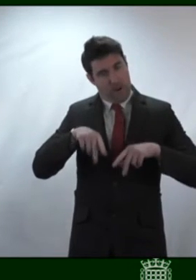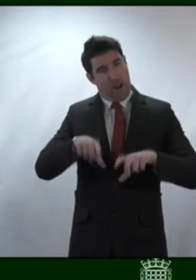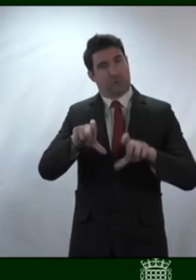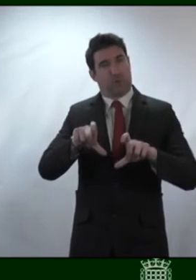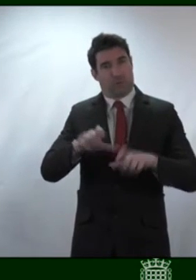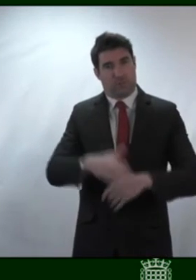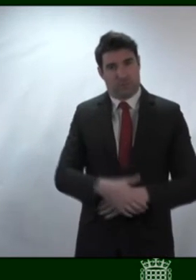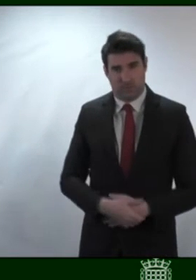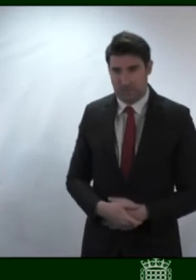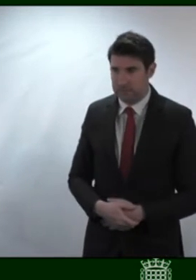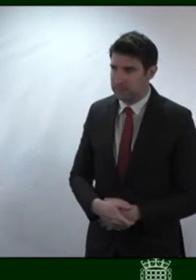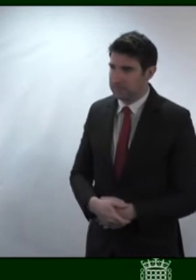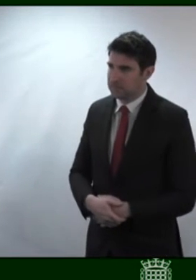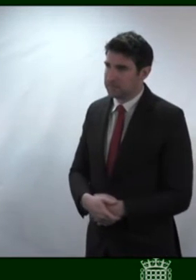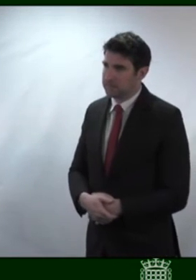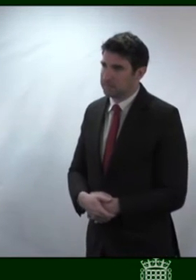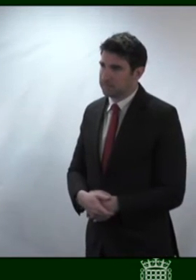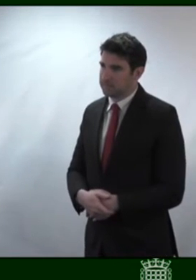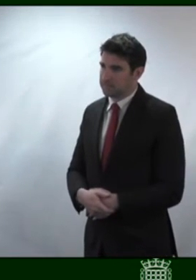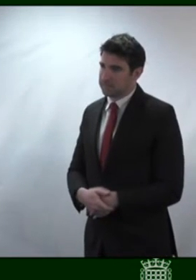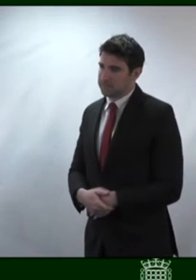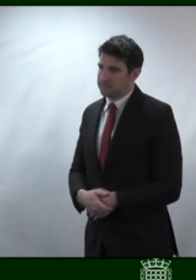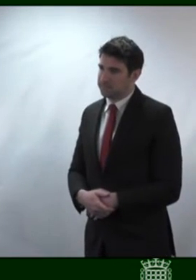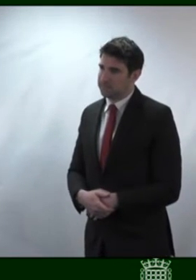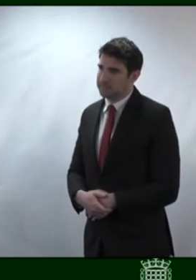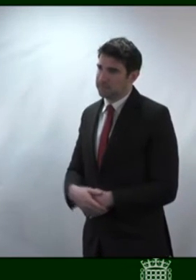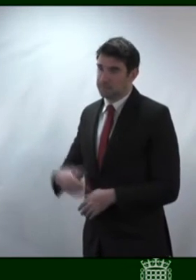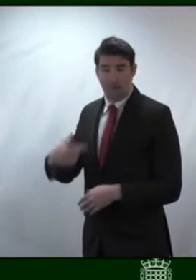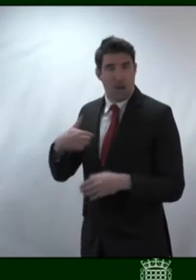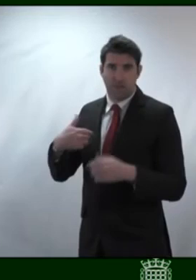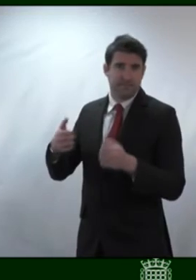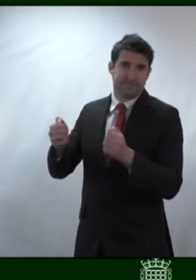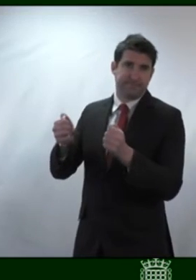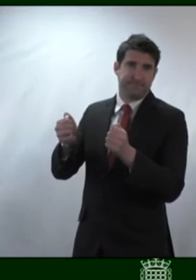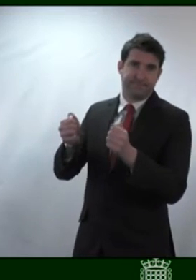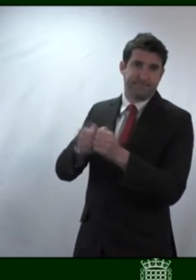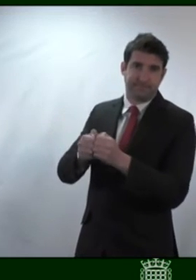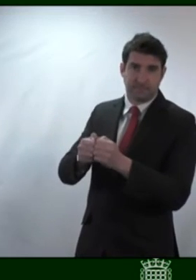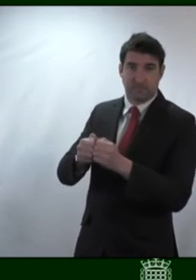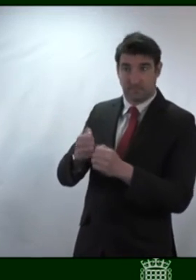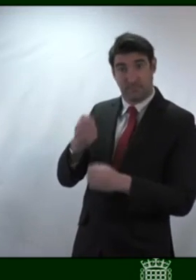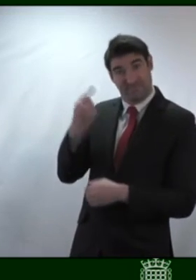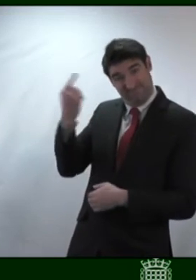Yes indeed. I know that my hon. Friend, as a doctor, knows the vital importance